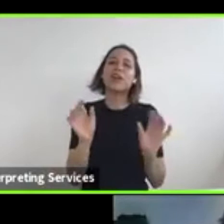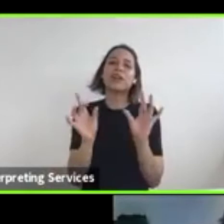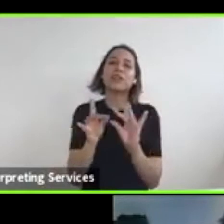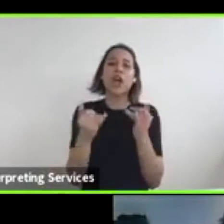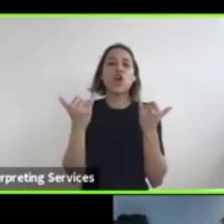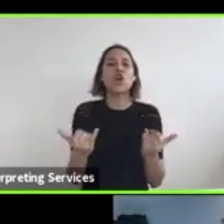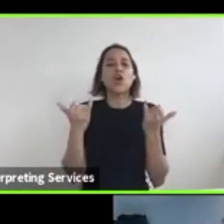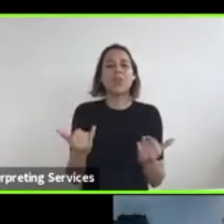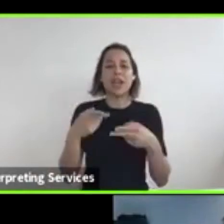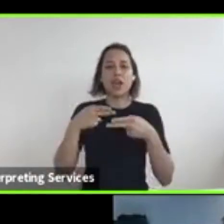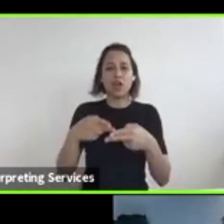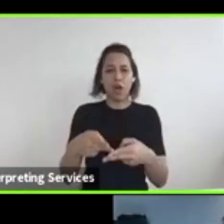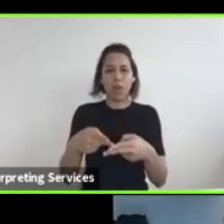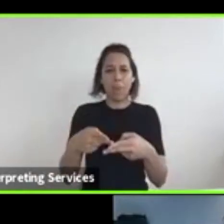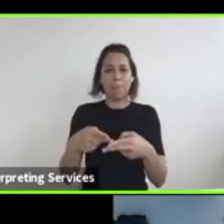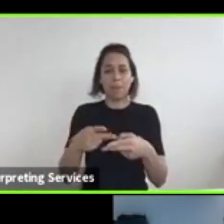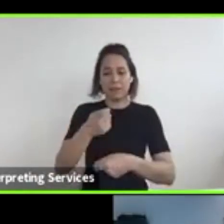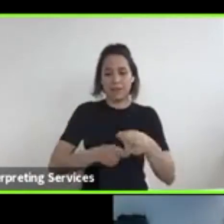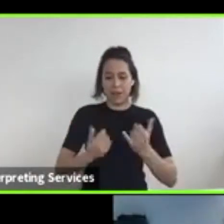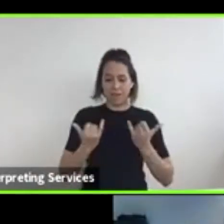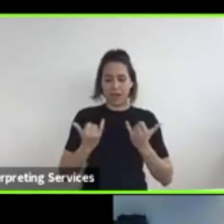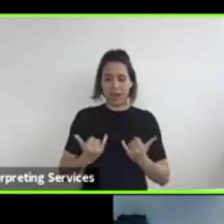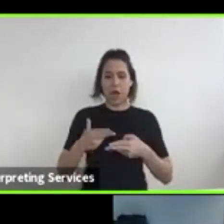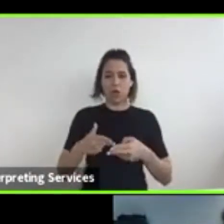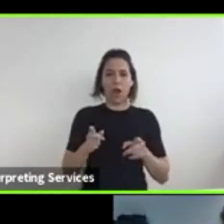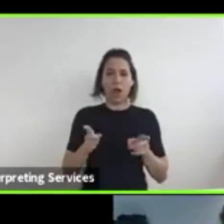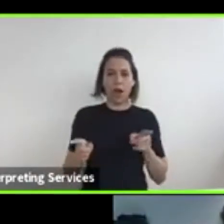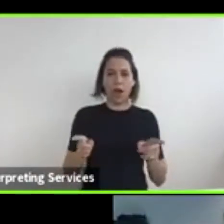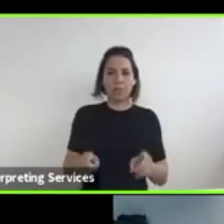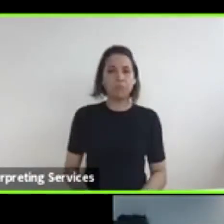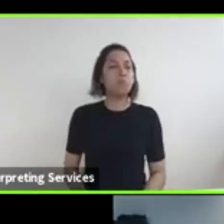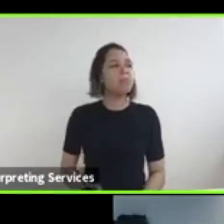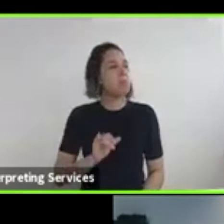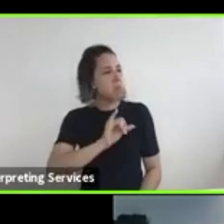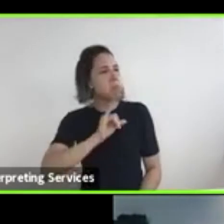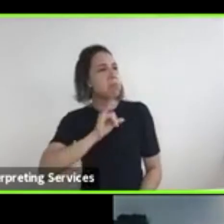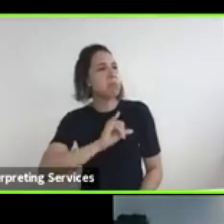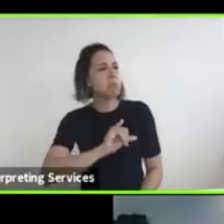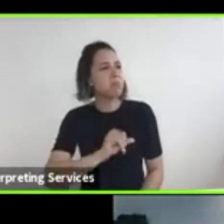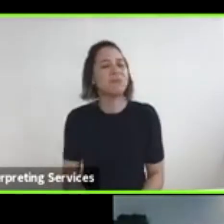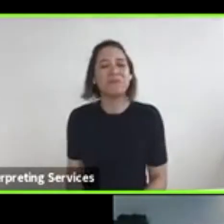INSTEAD OF NOW CALLED. I ALSO RECOGNIZE, THAT, LANGUAGE